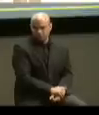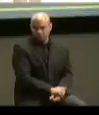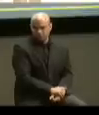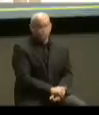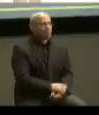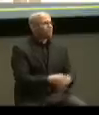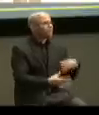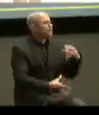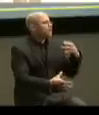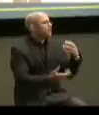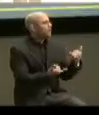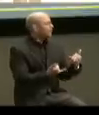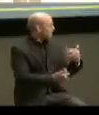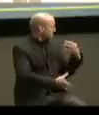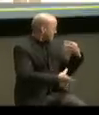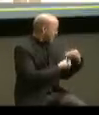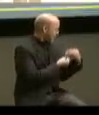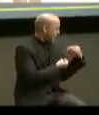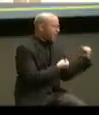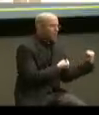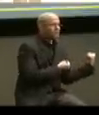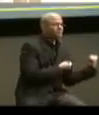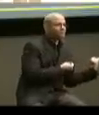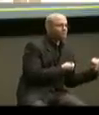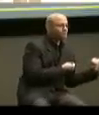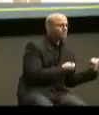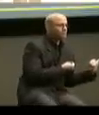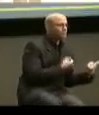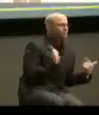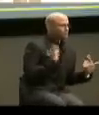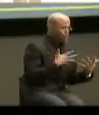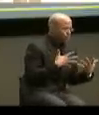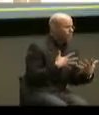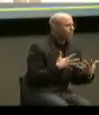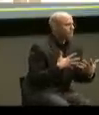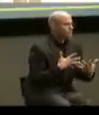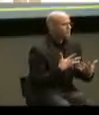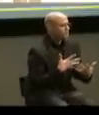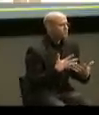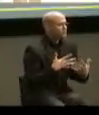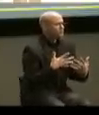JUST TO ADD, THE KEY IS -- MICHELLE SAID IT, WE ARE PUTTING